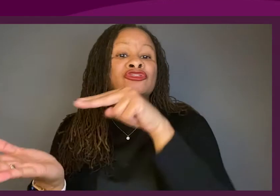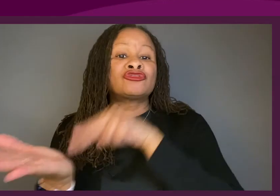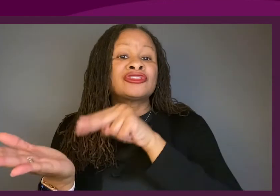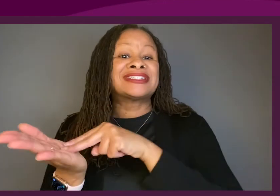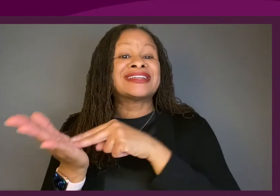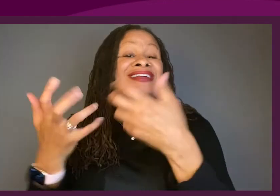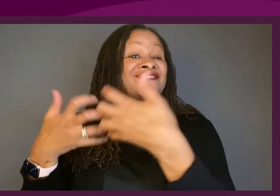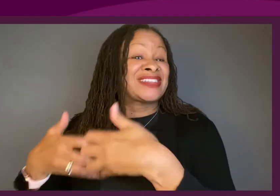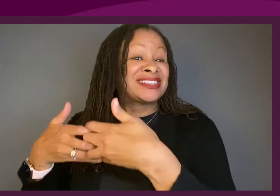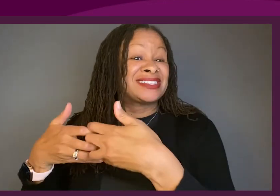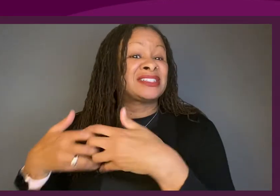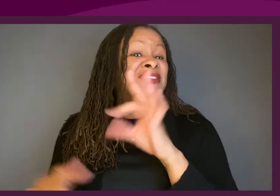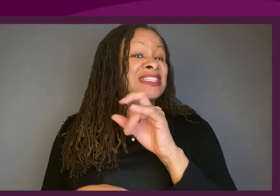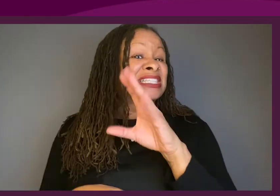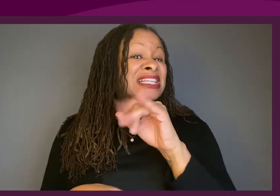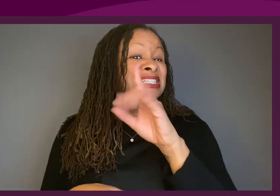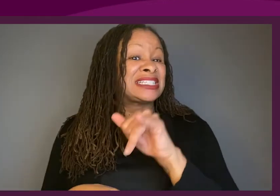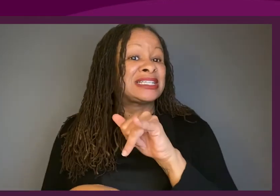nursing facilities.